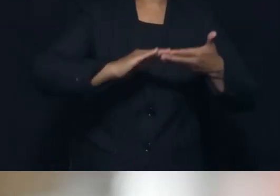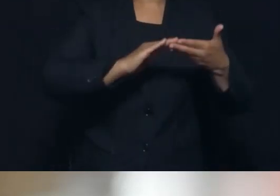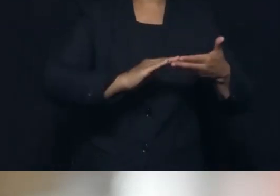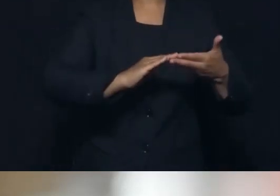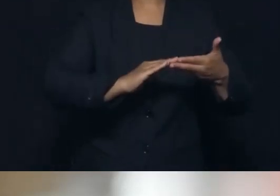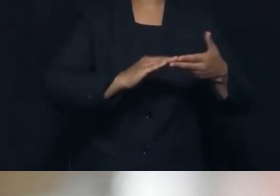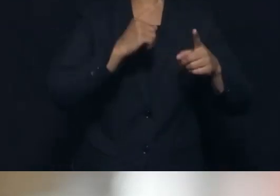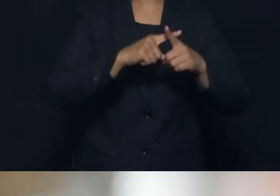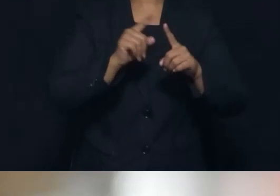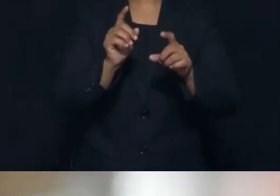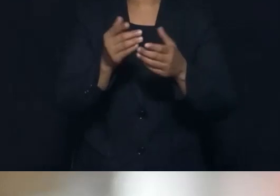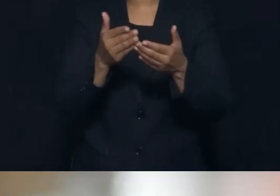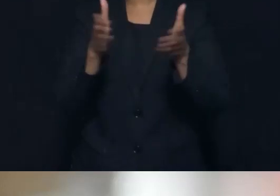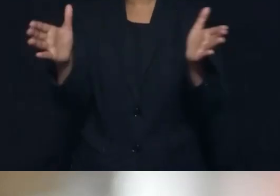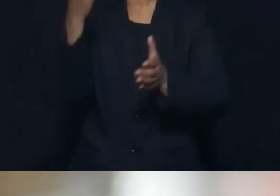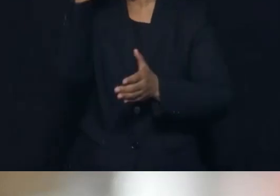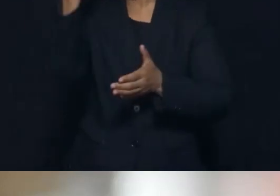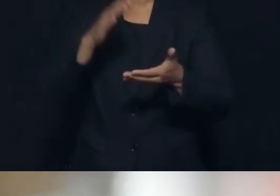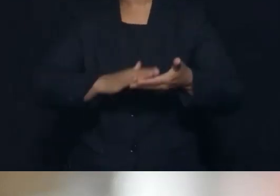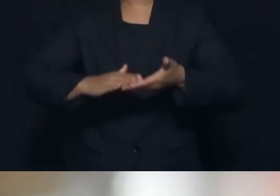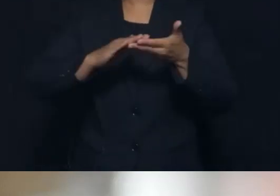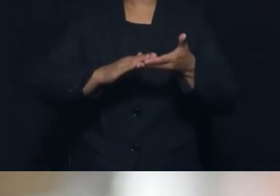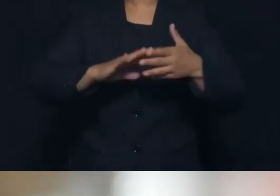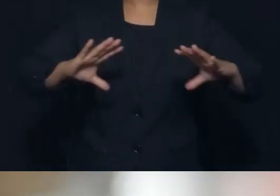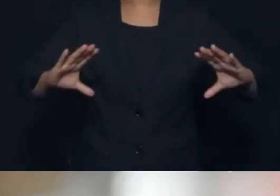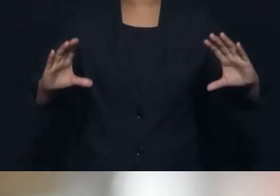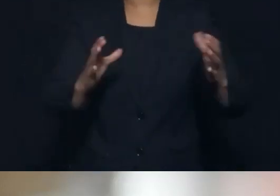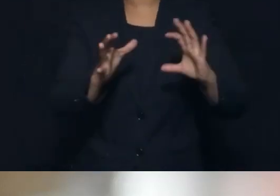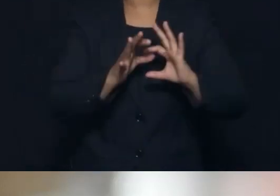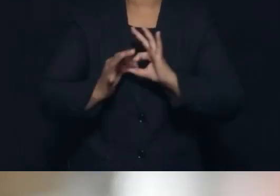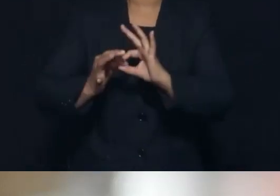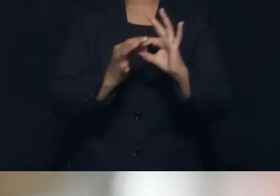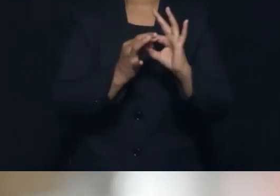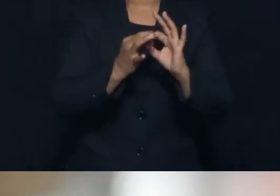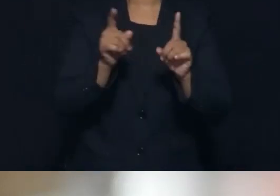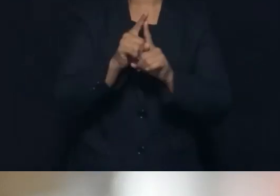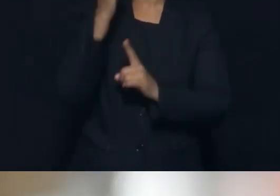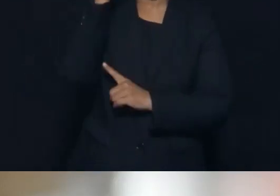It is in this barrier, I am not going to deny it. It is obvious it is there. The existing barriers.